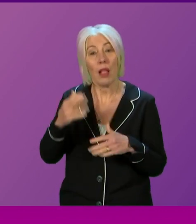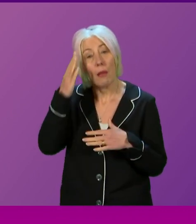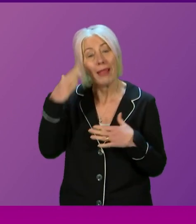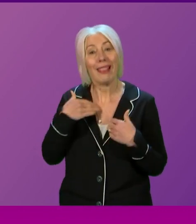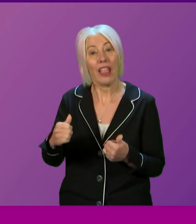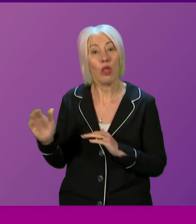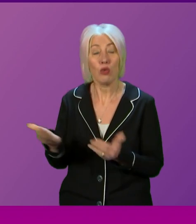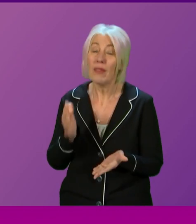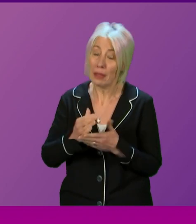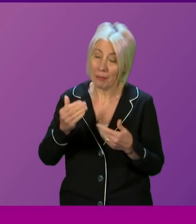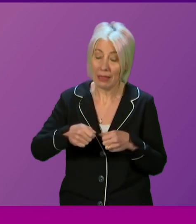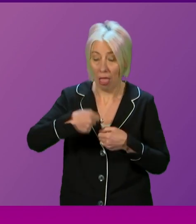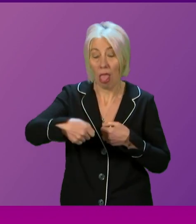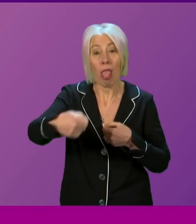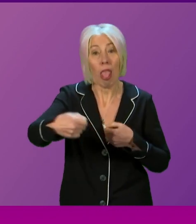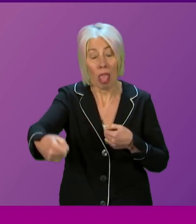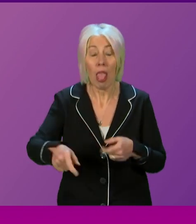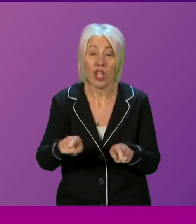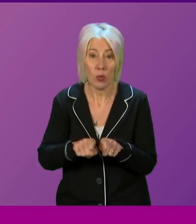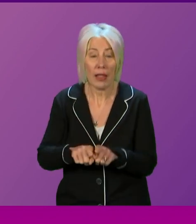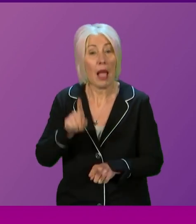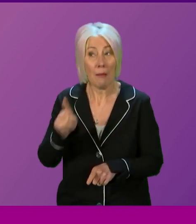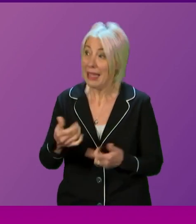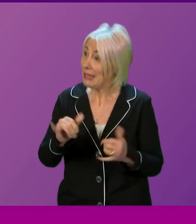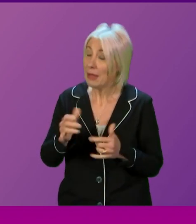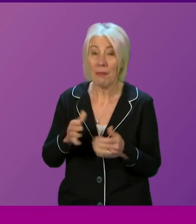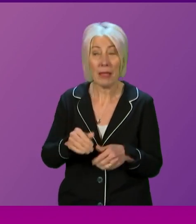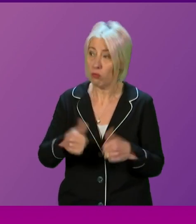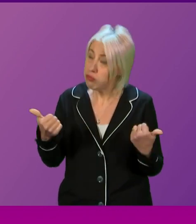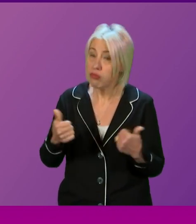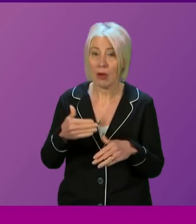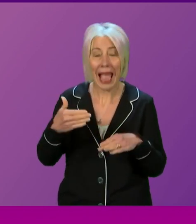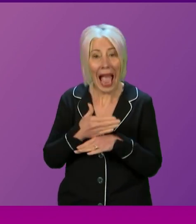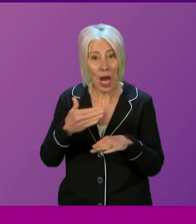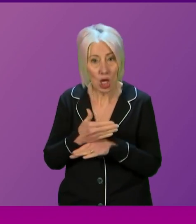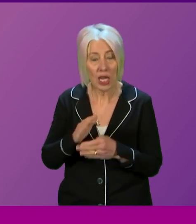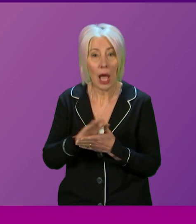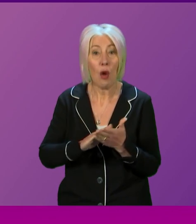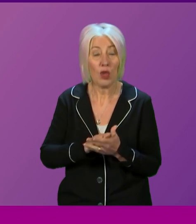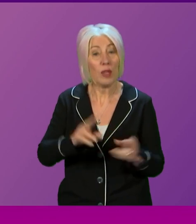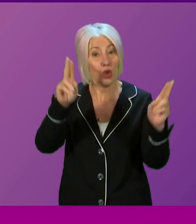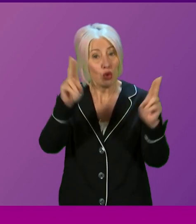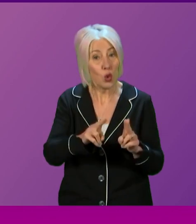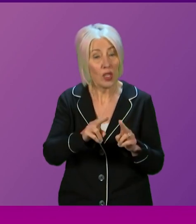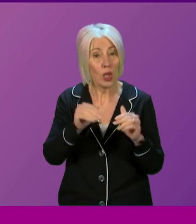However, it is also the case that significant action is being taken, which is already reducing those long waits.